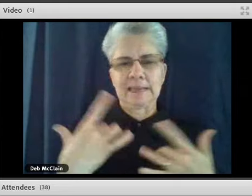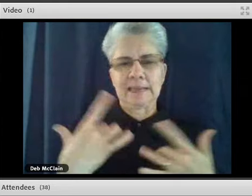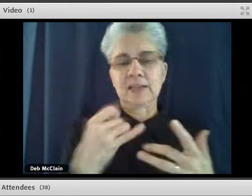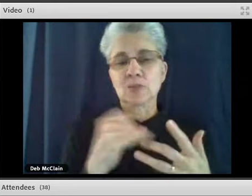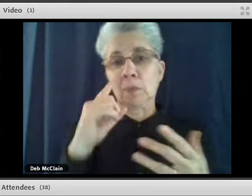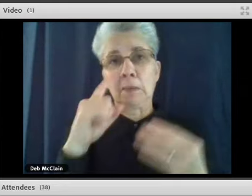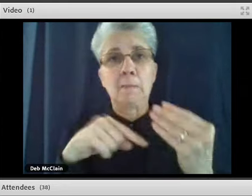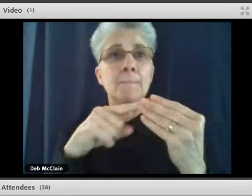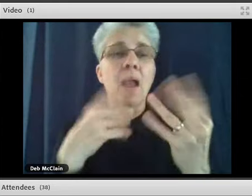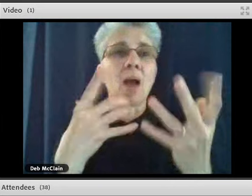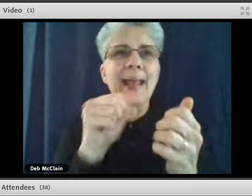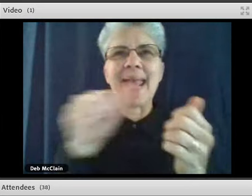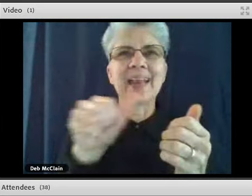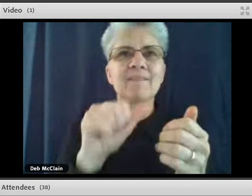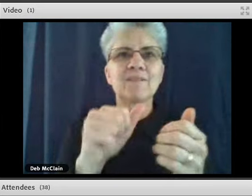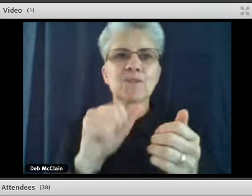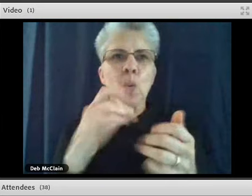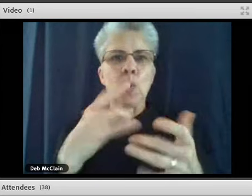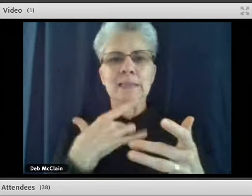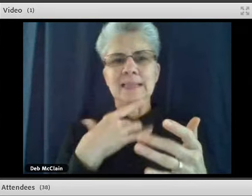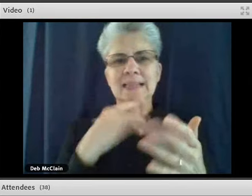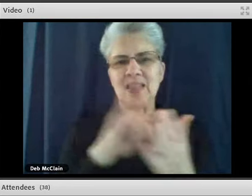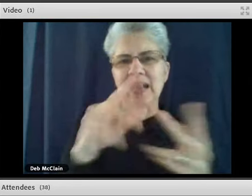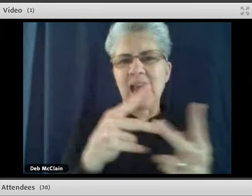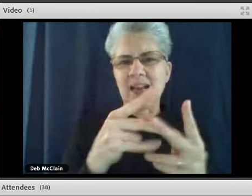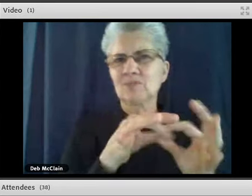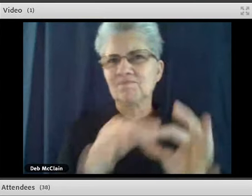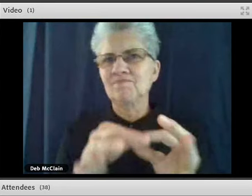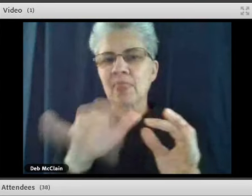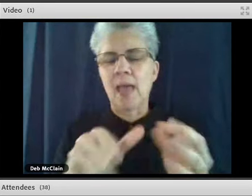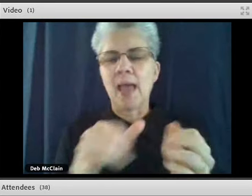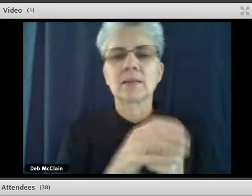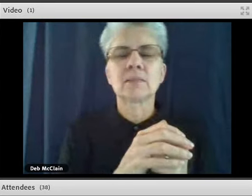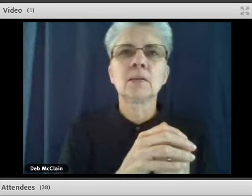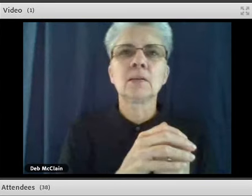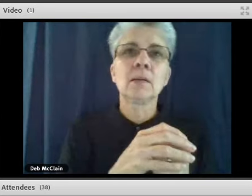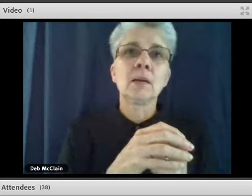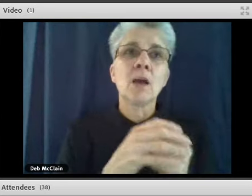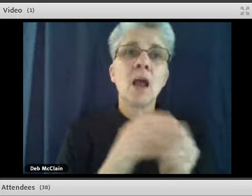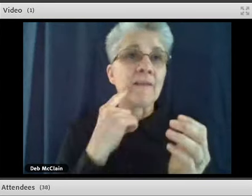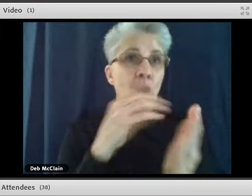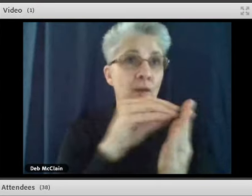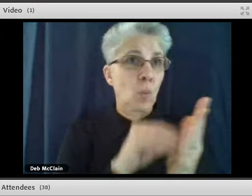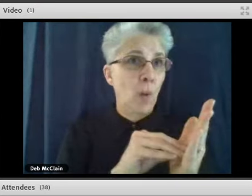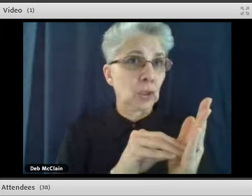So, if you think about any of your senses, that kind of thing. And it's either you have a record of such impairment,